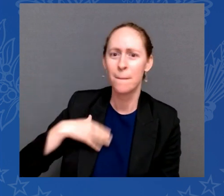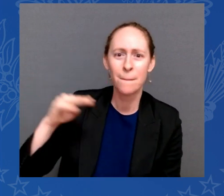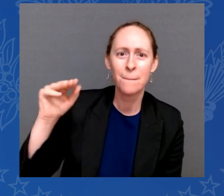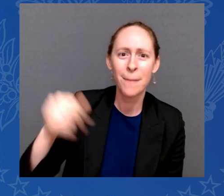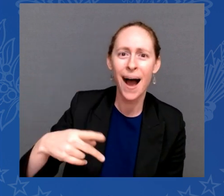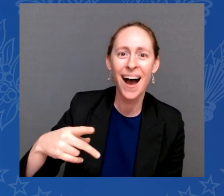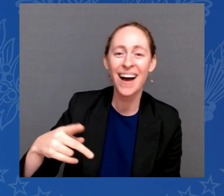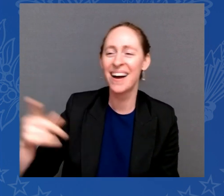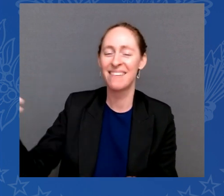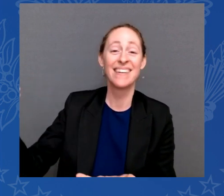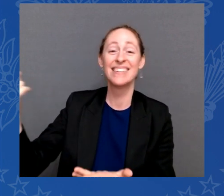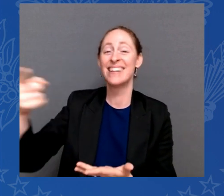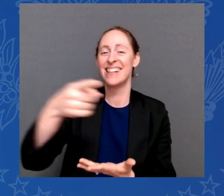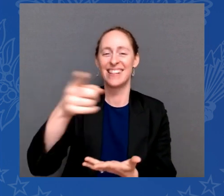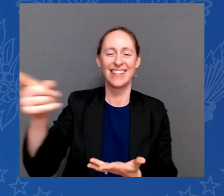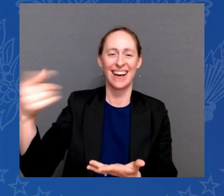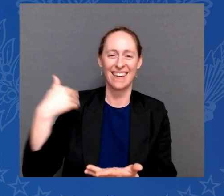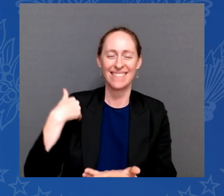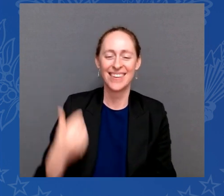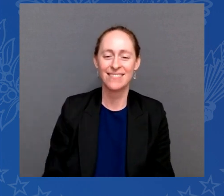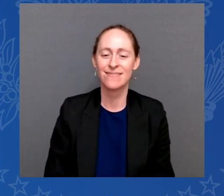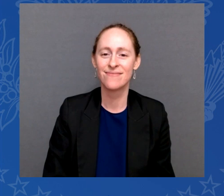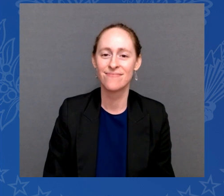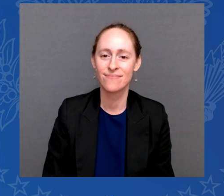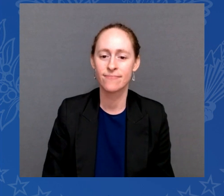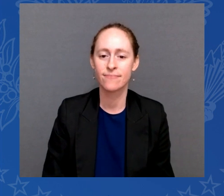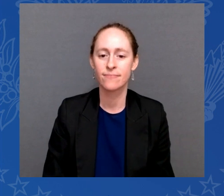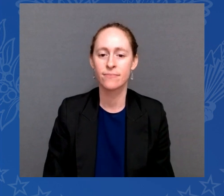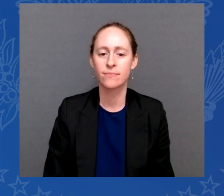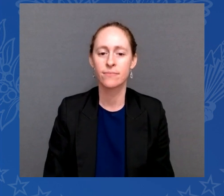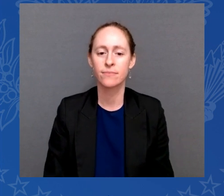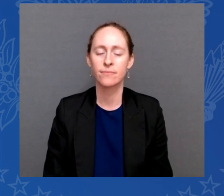But what we know is that there is a need for clarity